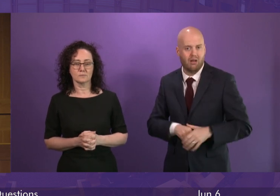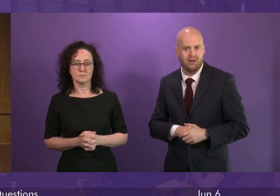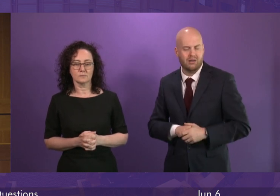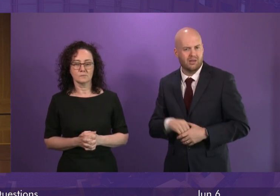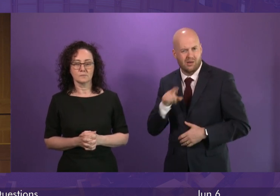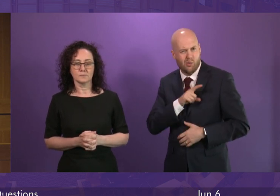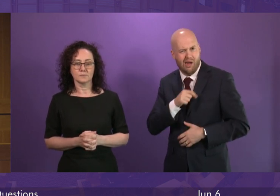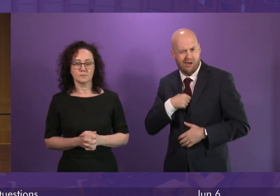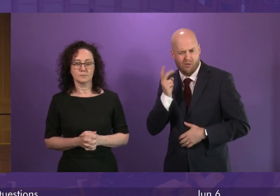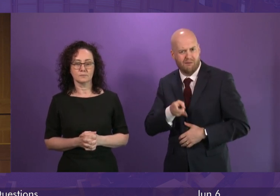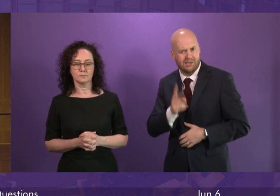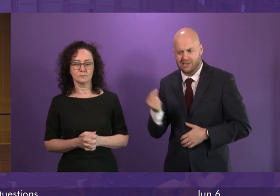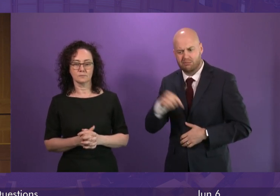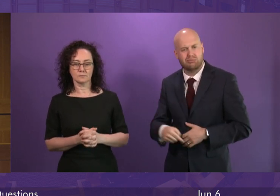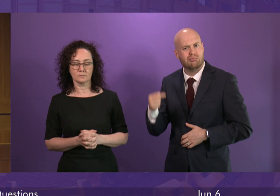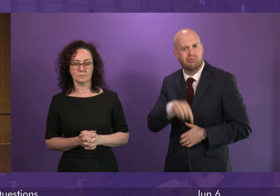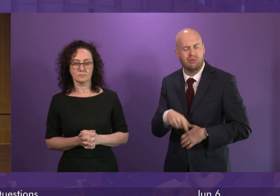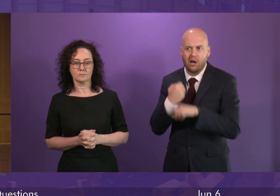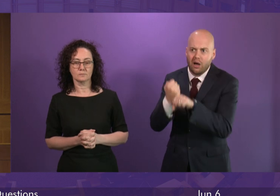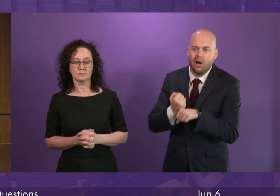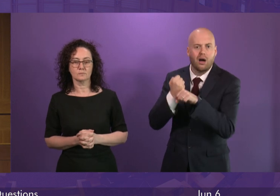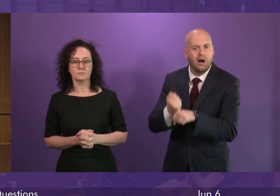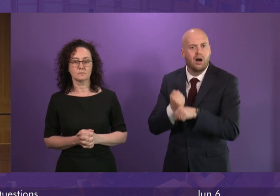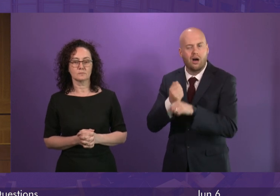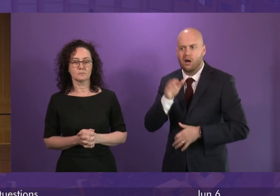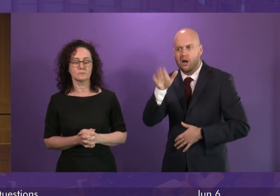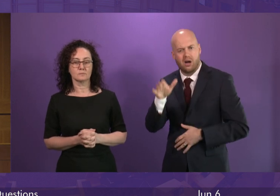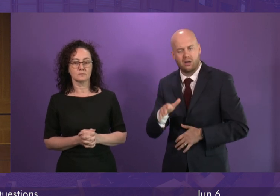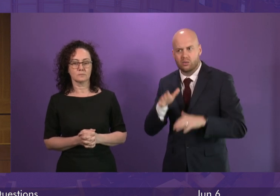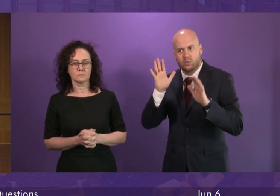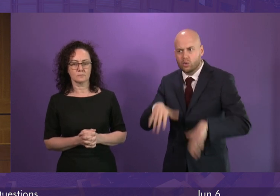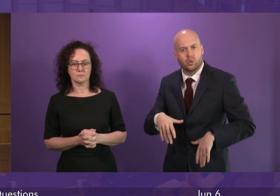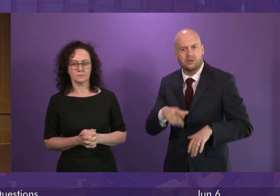services from St John’s hospital? Are not the proposals yet more evidence that workforce